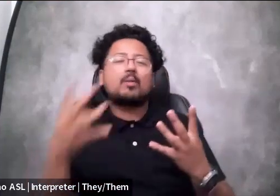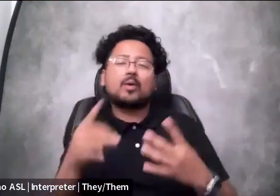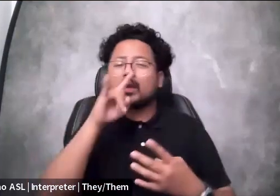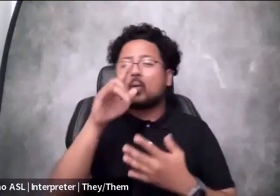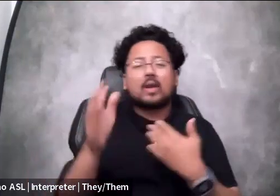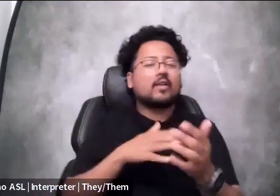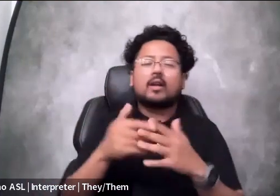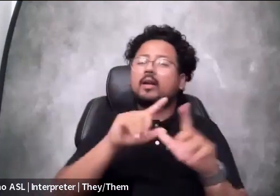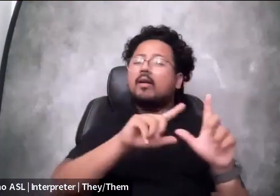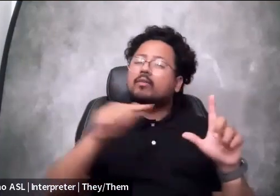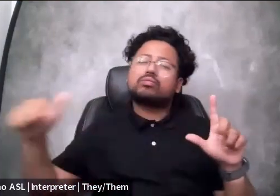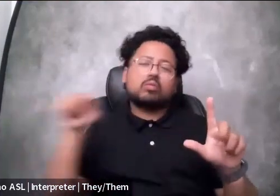but that's not the heart of the story.